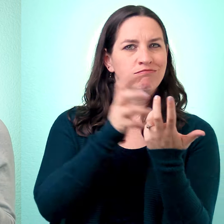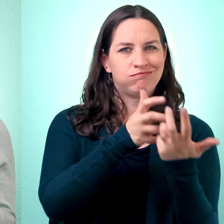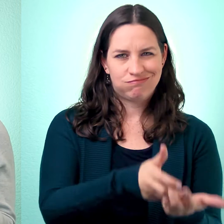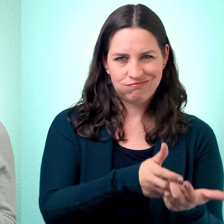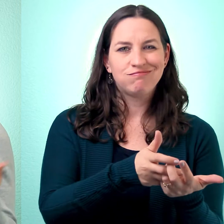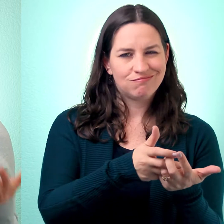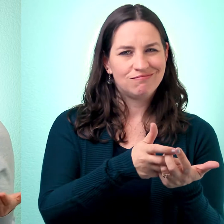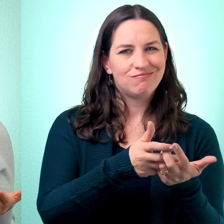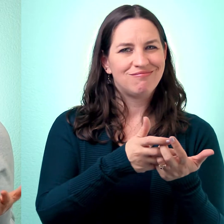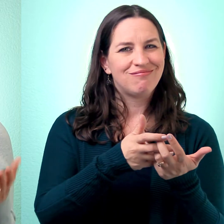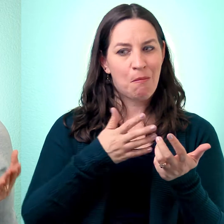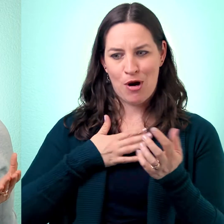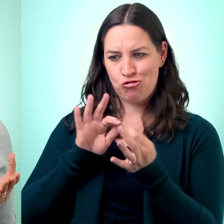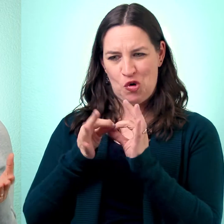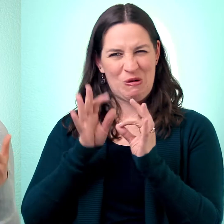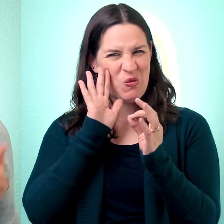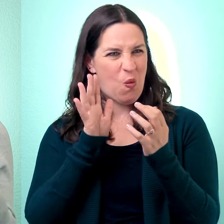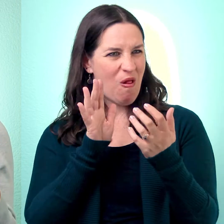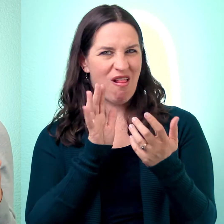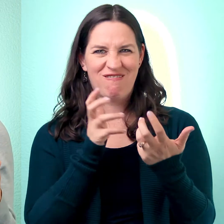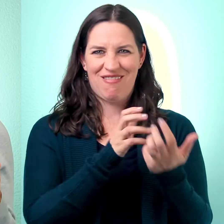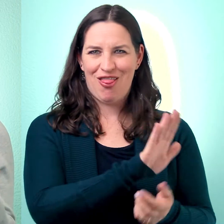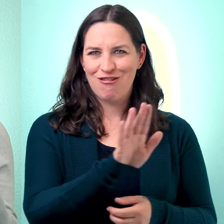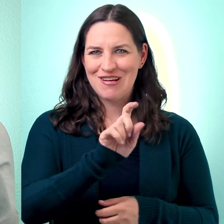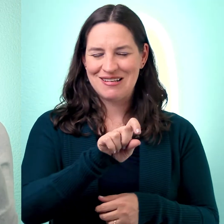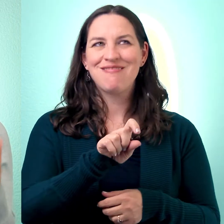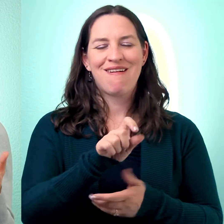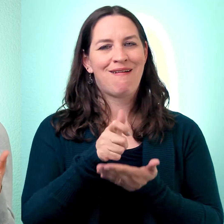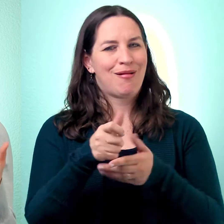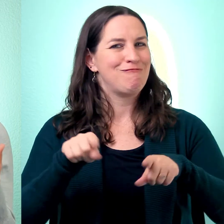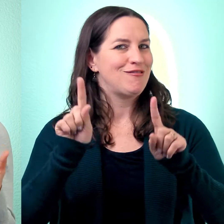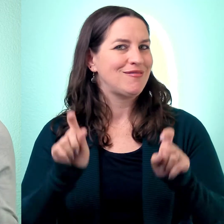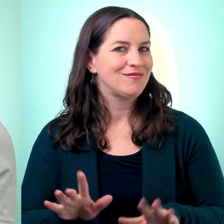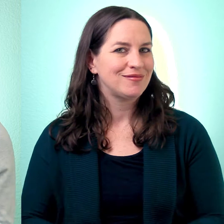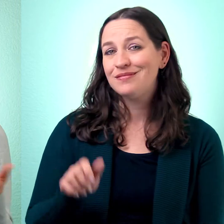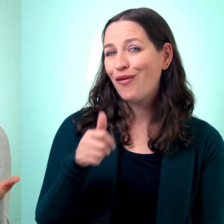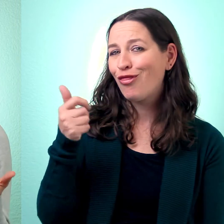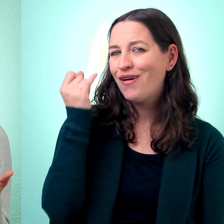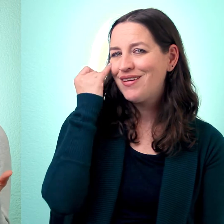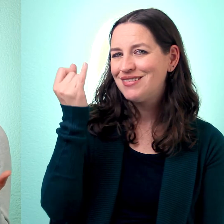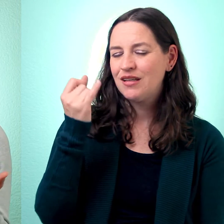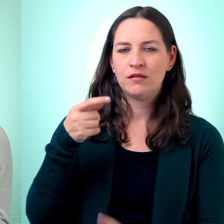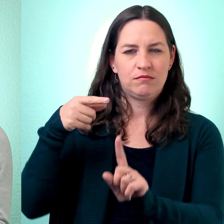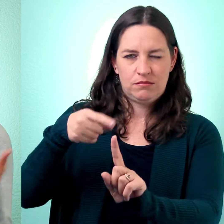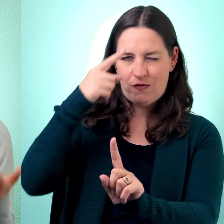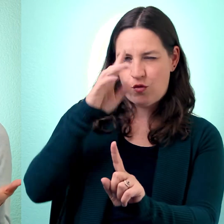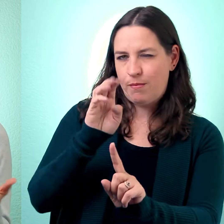it gets me into the headspace of being able to gear my interpretation to that specific consumer's needs. One other trick, that's just specific to the BEI, is